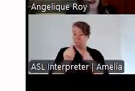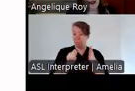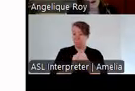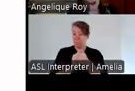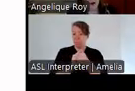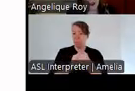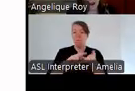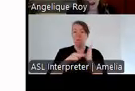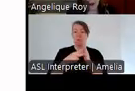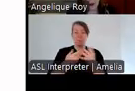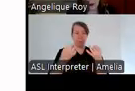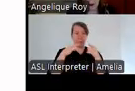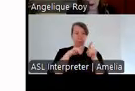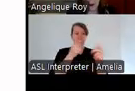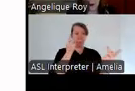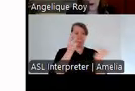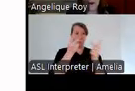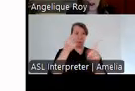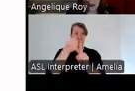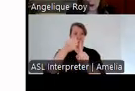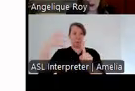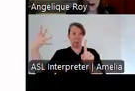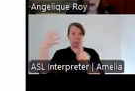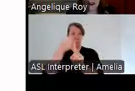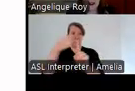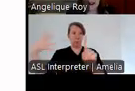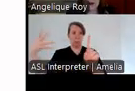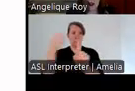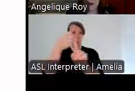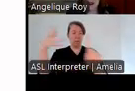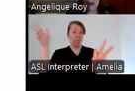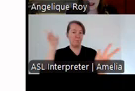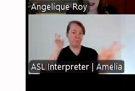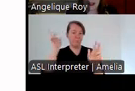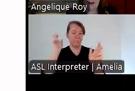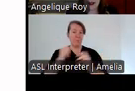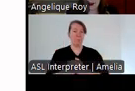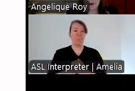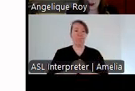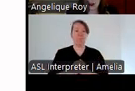and video settings available - when the video player has customizable settings and